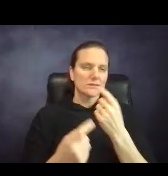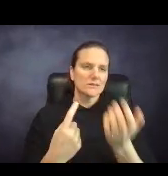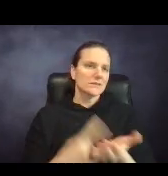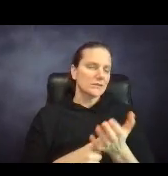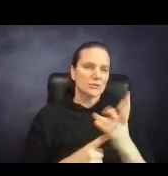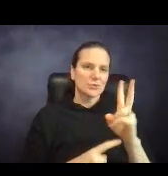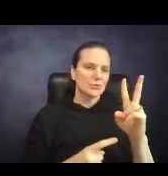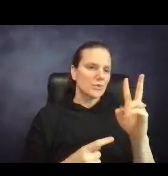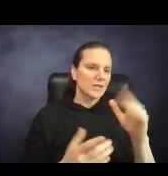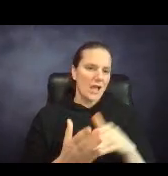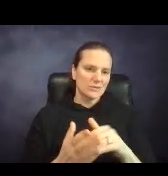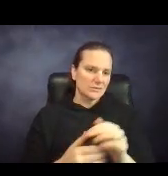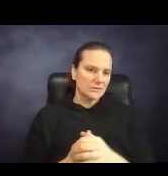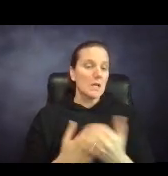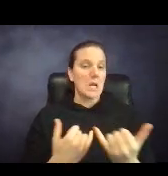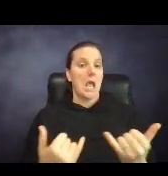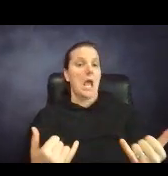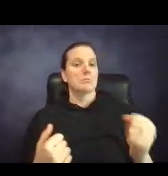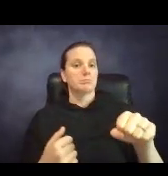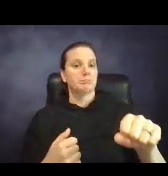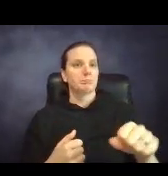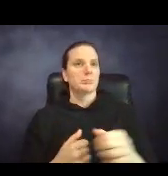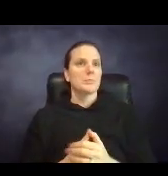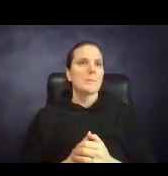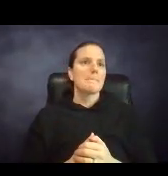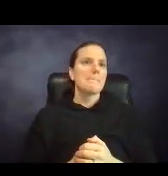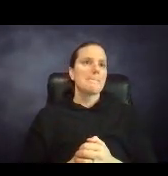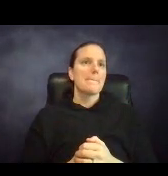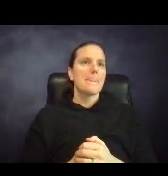That's for sure. So we started to see a resurgence of,